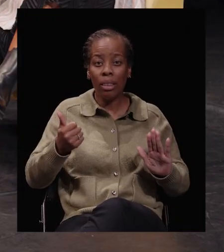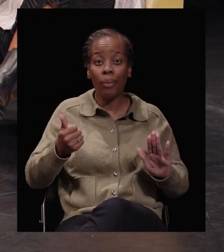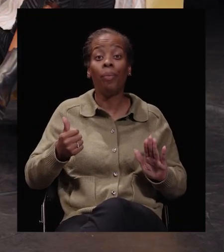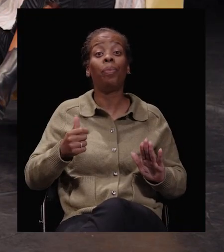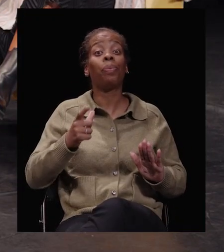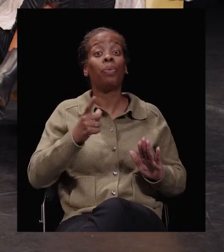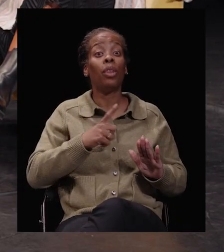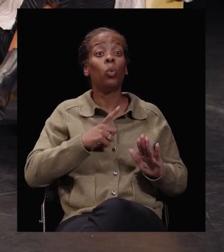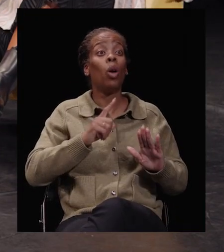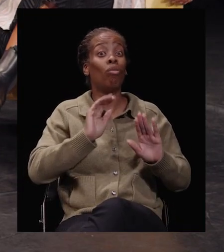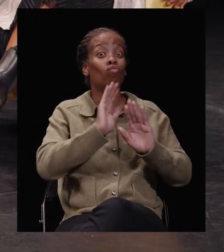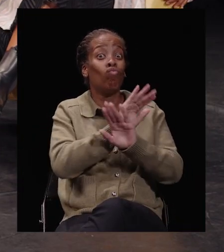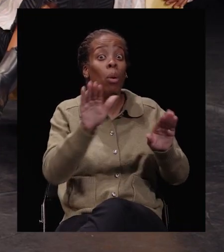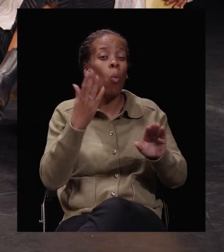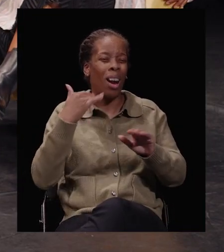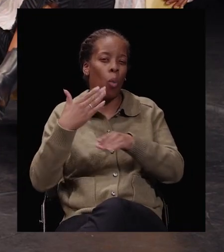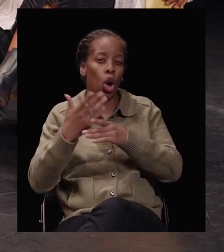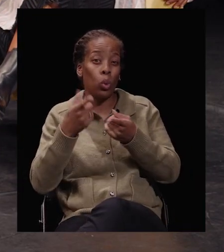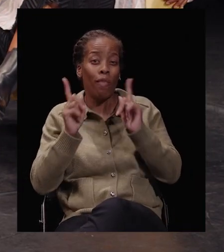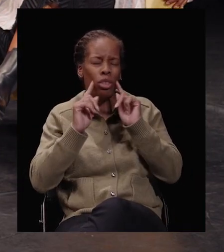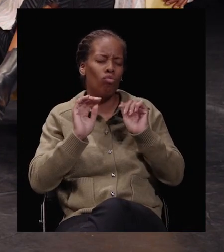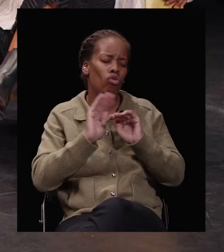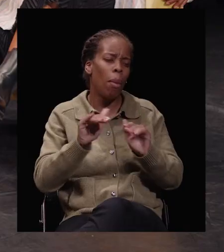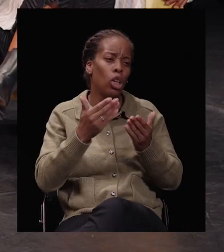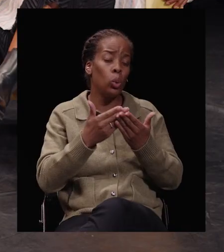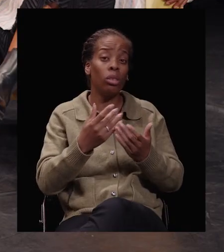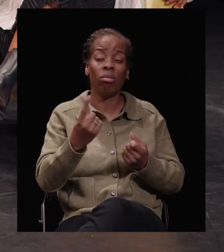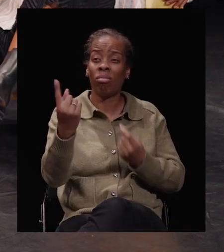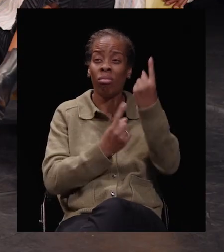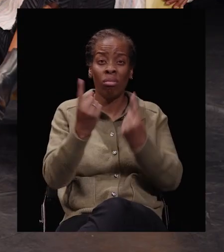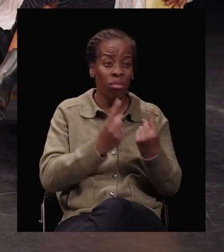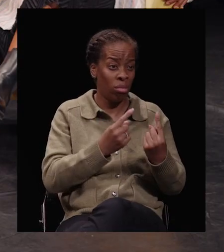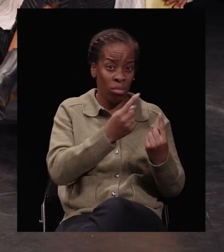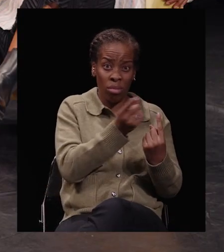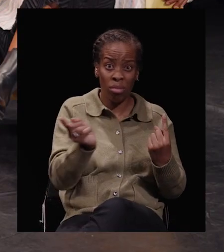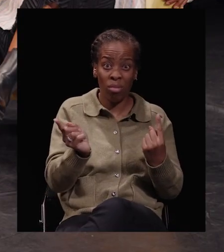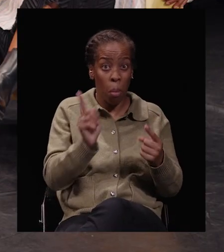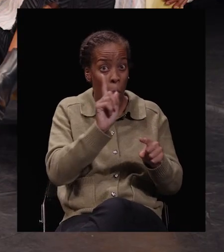when I worked in the university, our students who often came from predominantly working class backgrounds